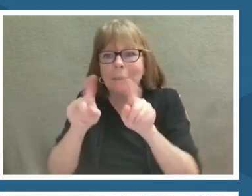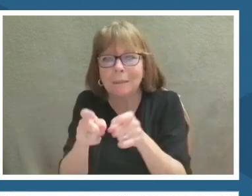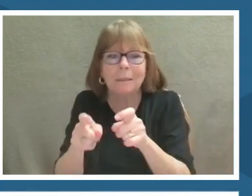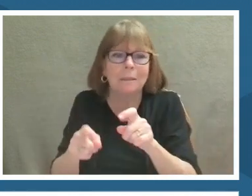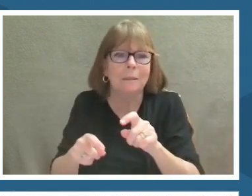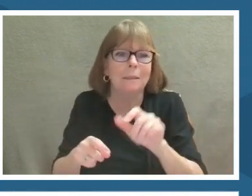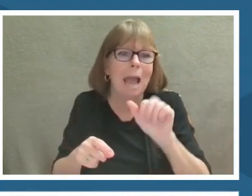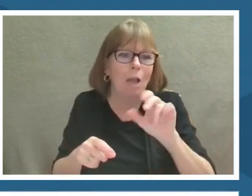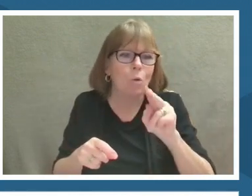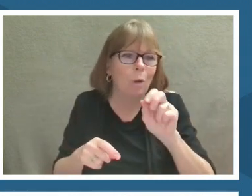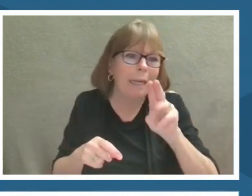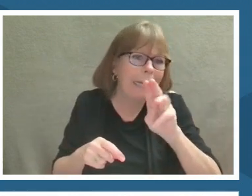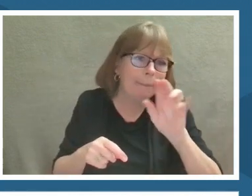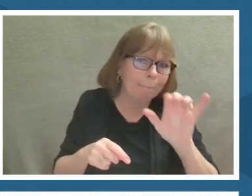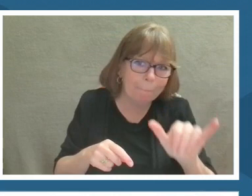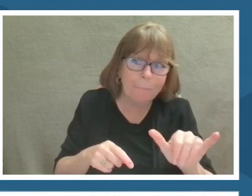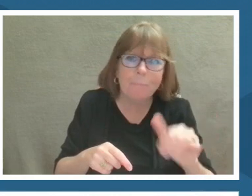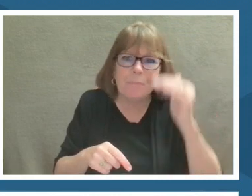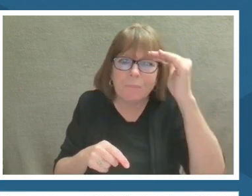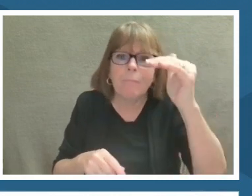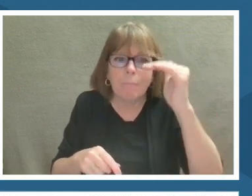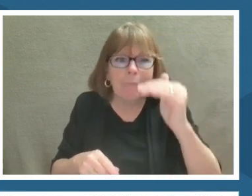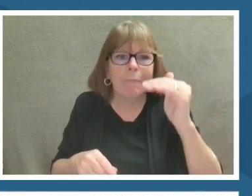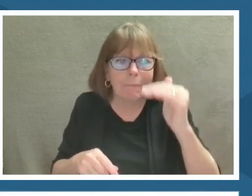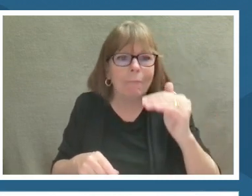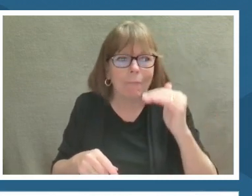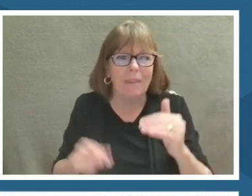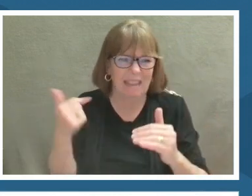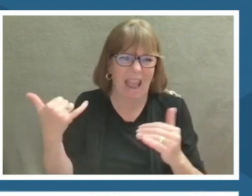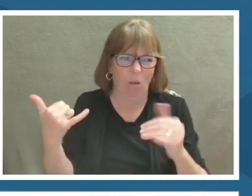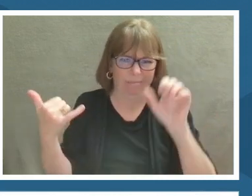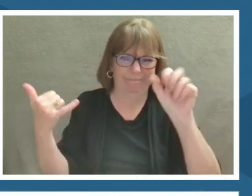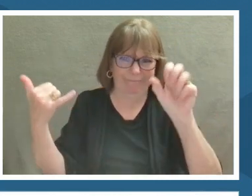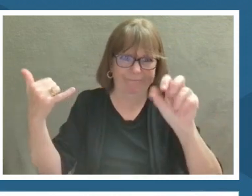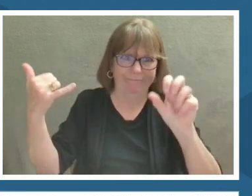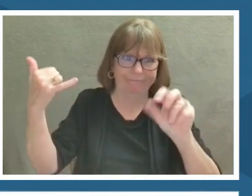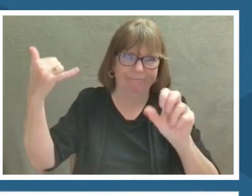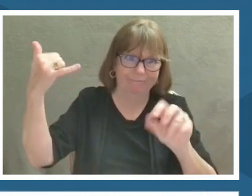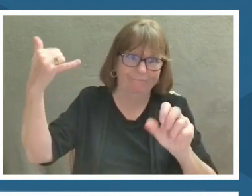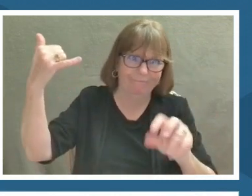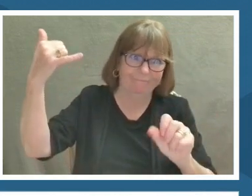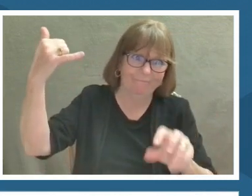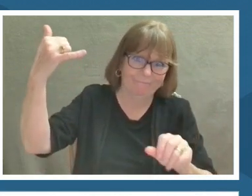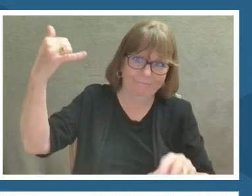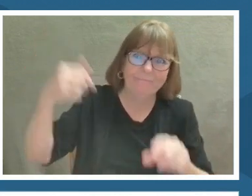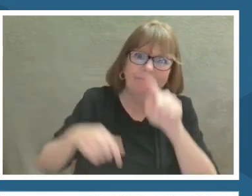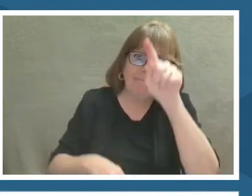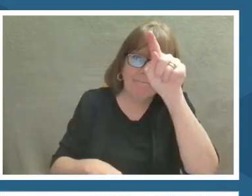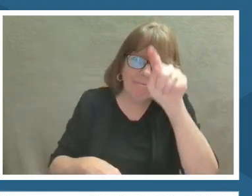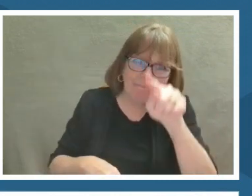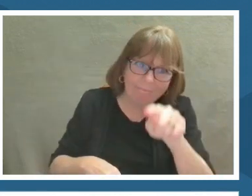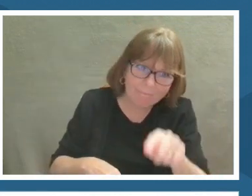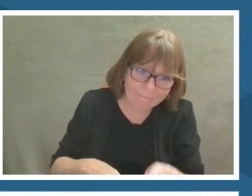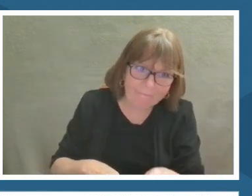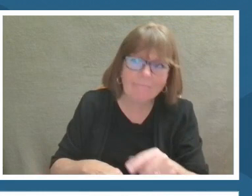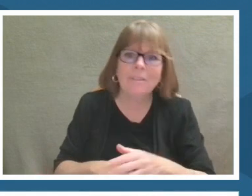entrepreneurship and innovation project-based learning pro